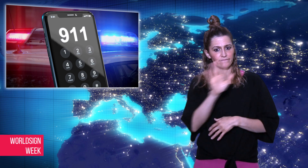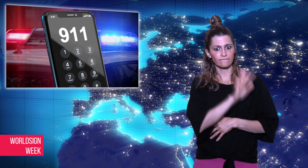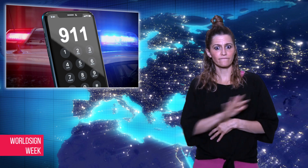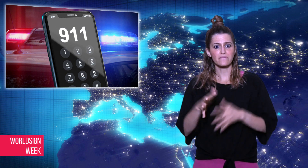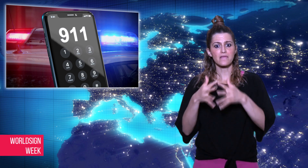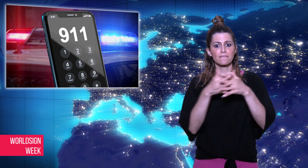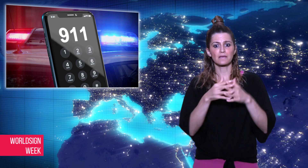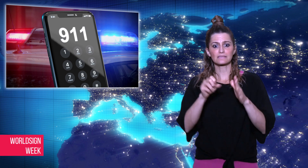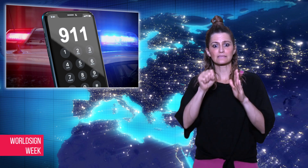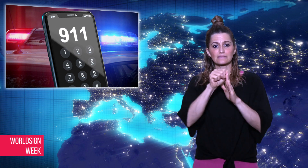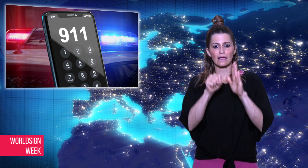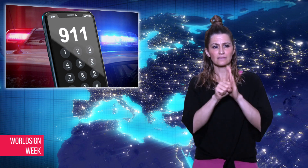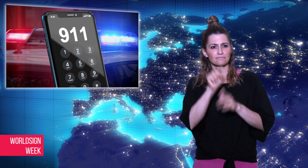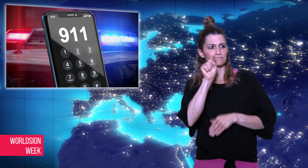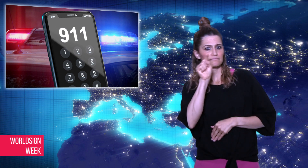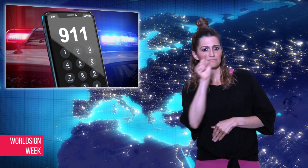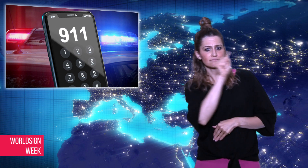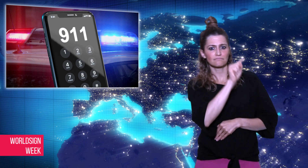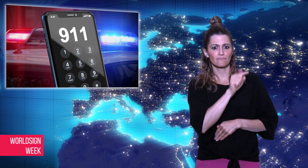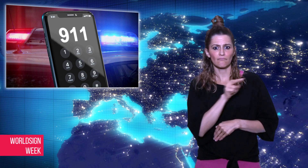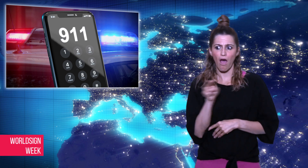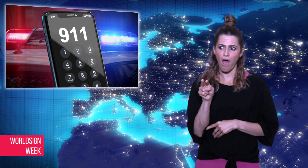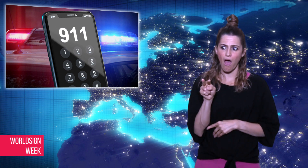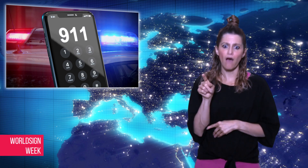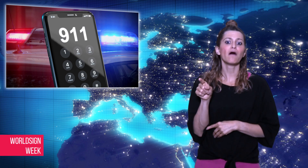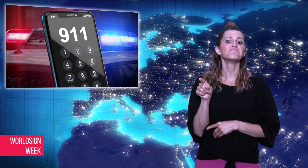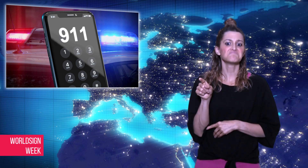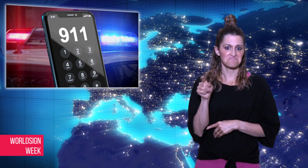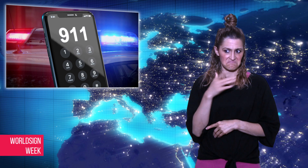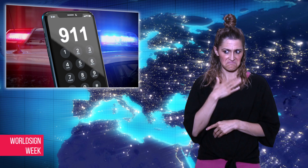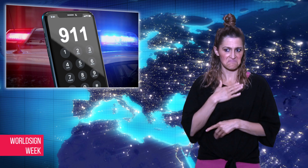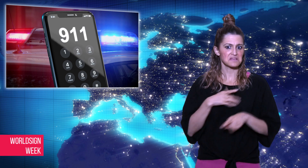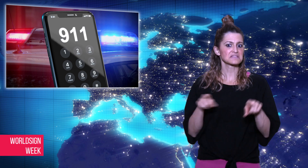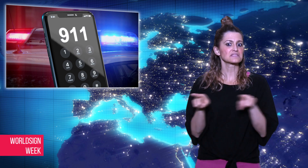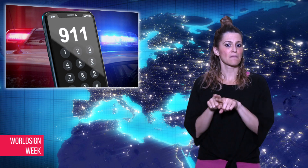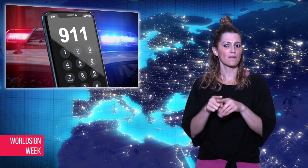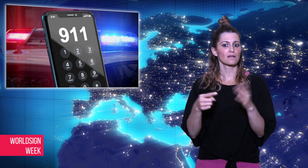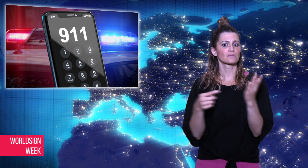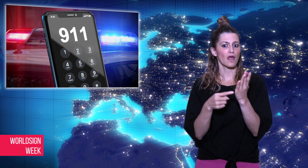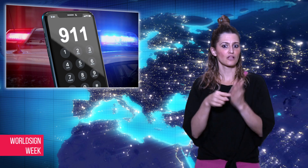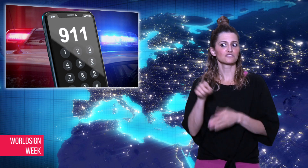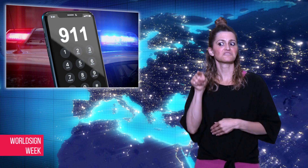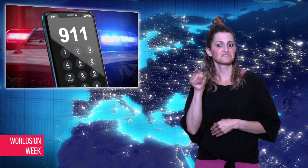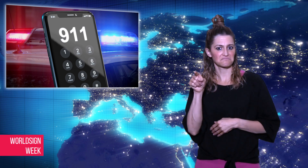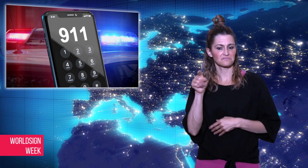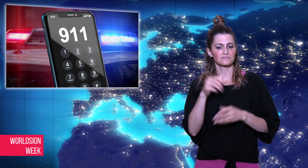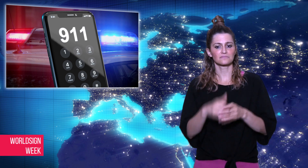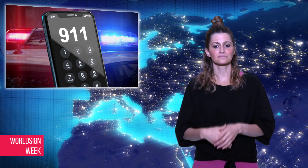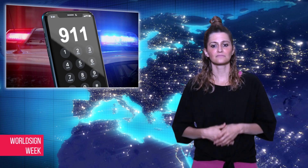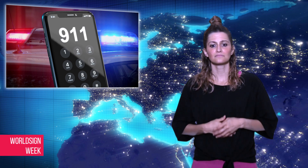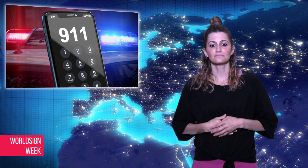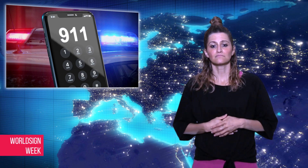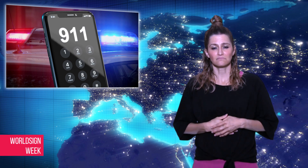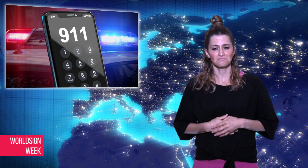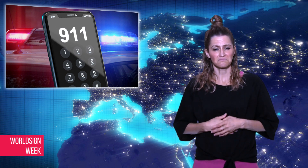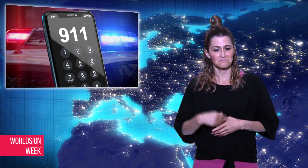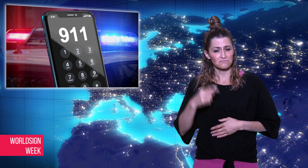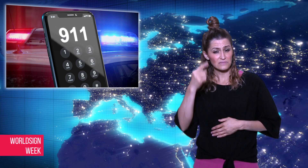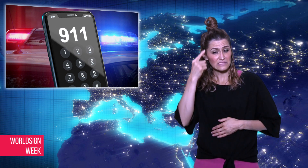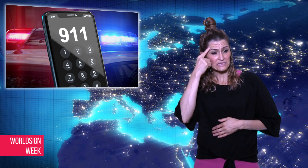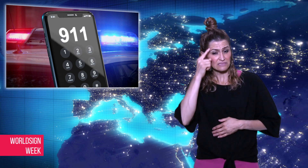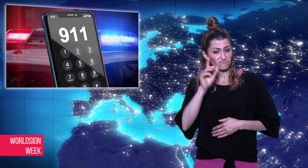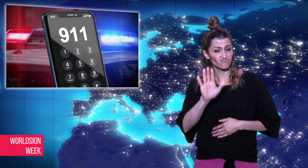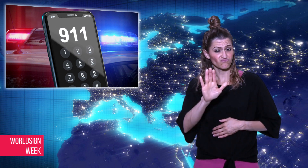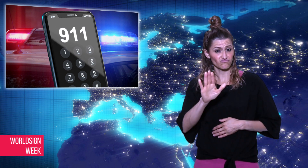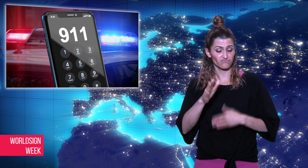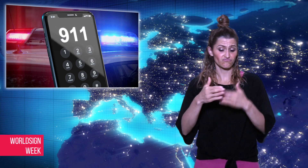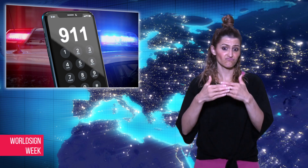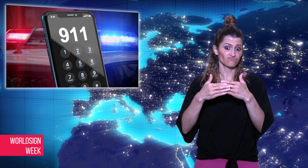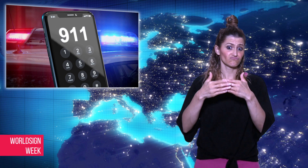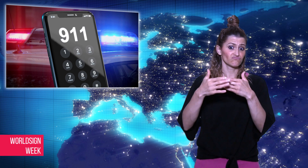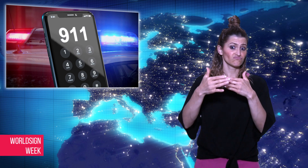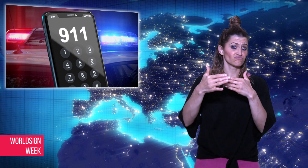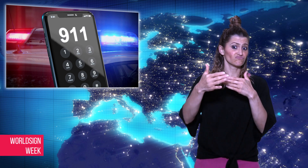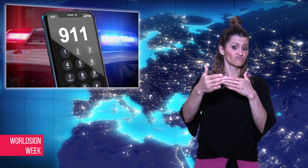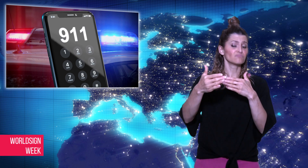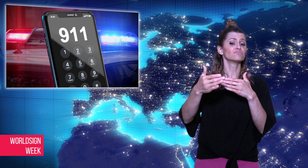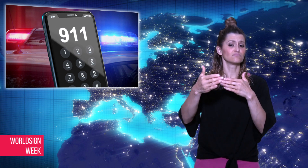It is expected that in the near future, most of the US